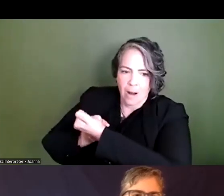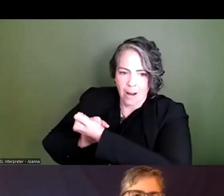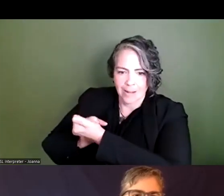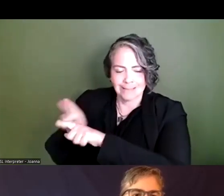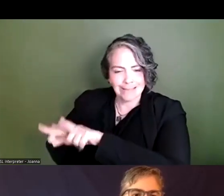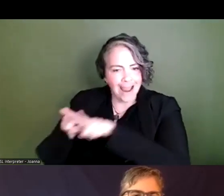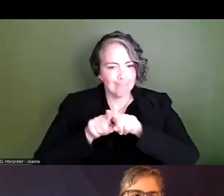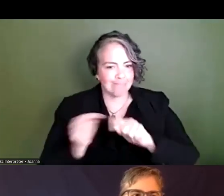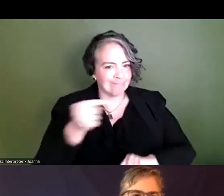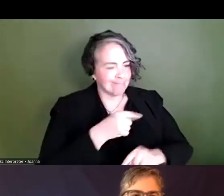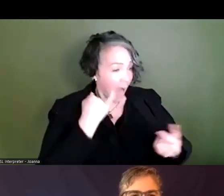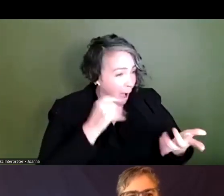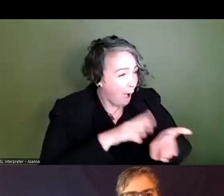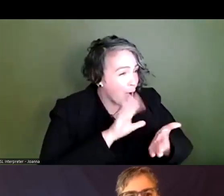Hope I answered your question. Celeste, do you want a follow up to